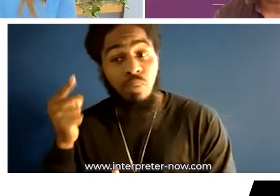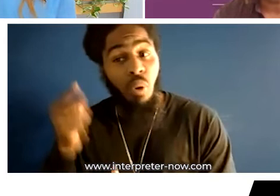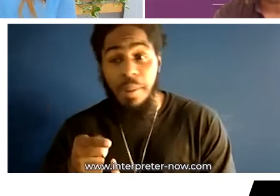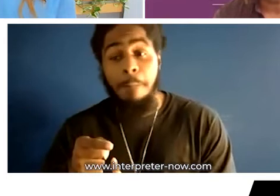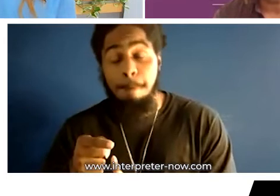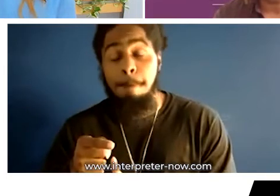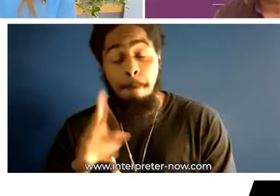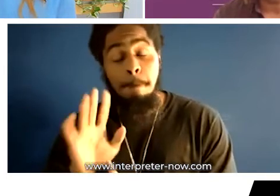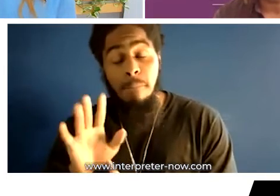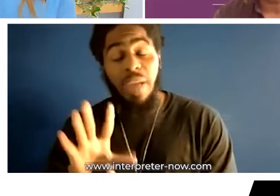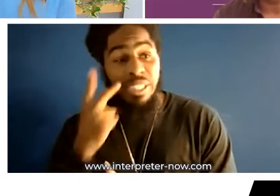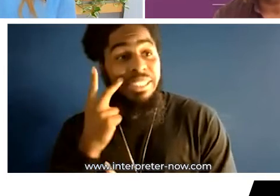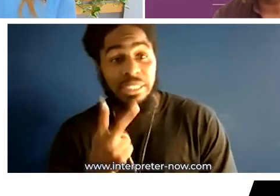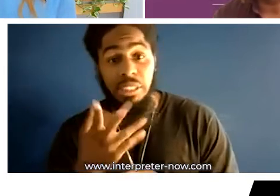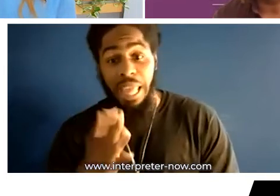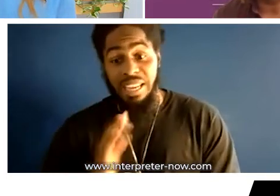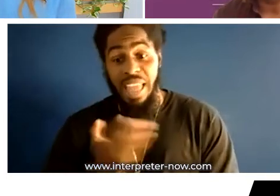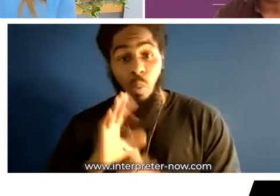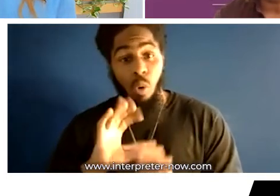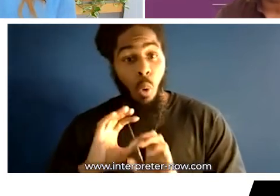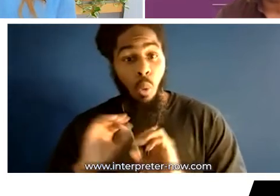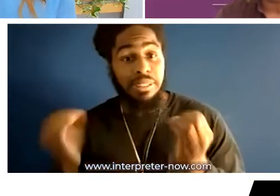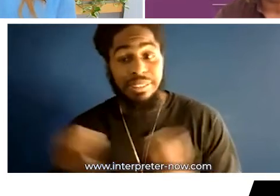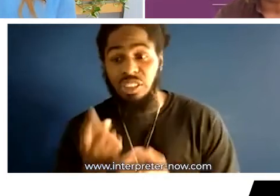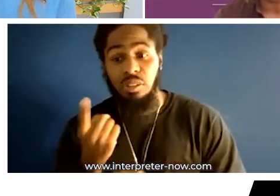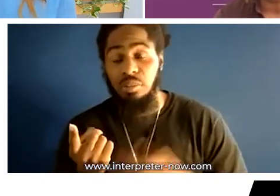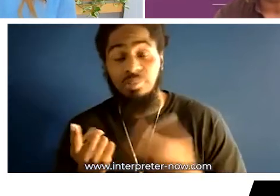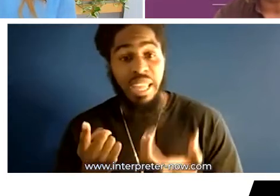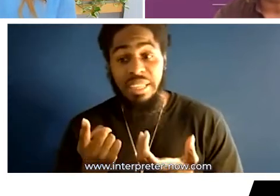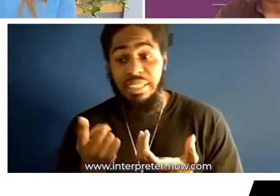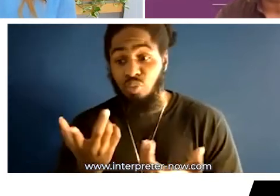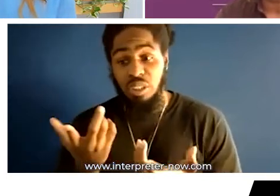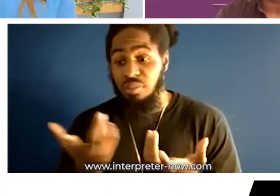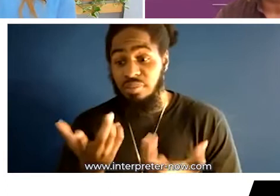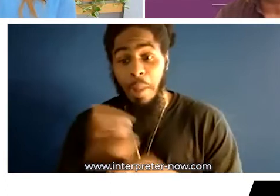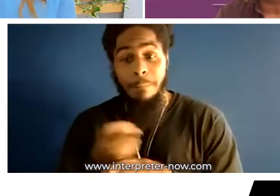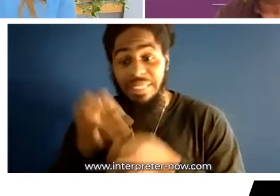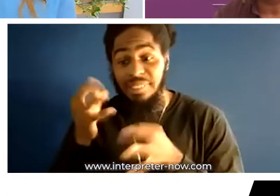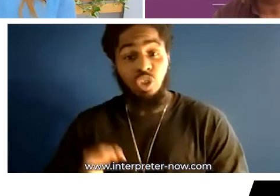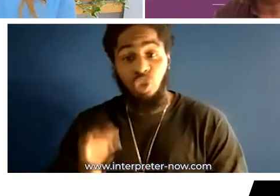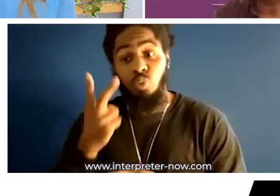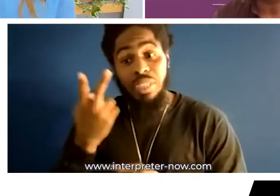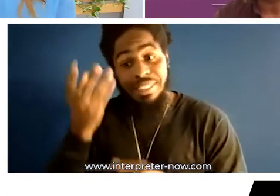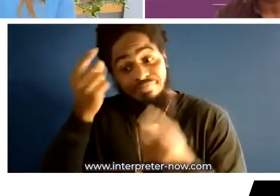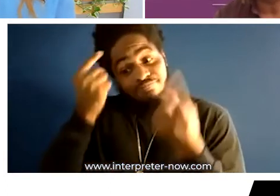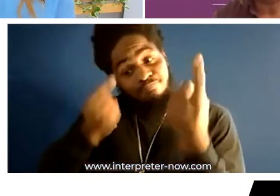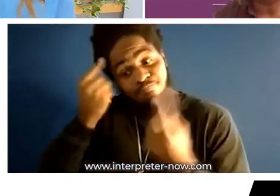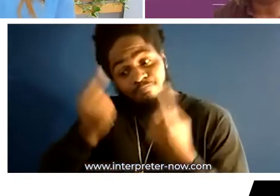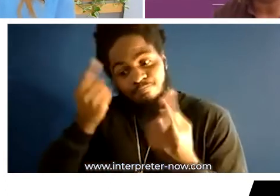We're even seeing it in our organization as we are making hiring decisions. Those are some of the considerations that come up for us. What are our client's needs?